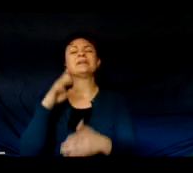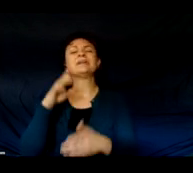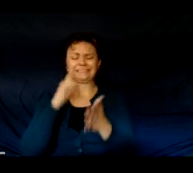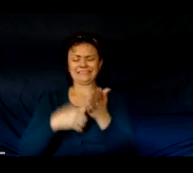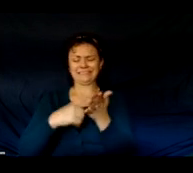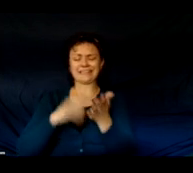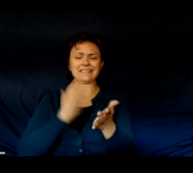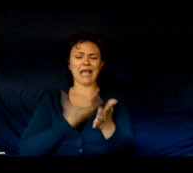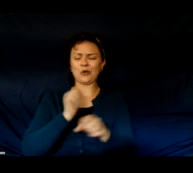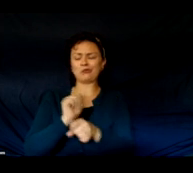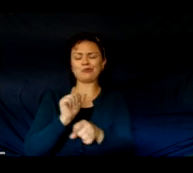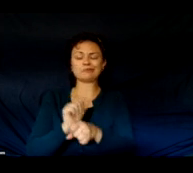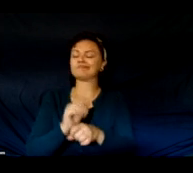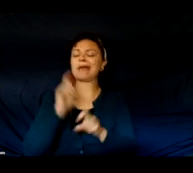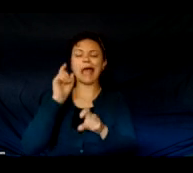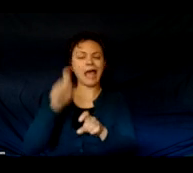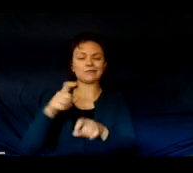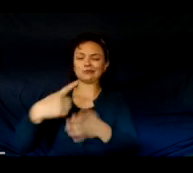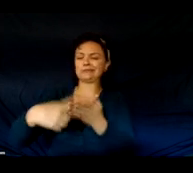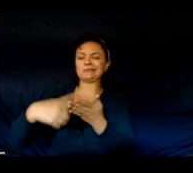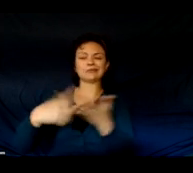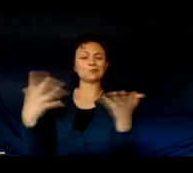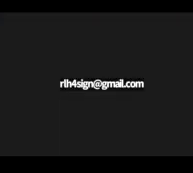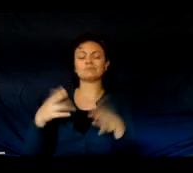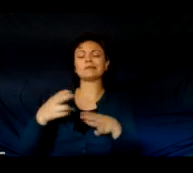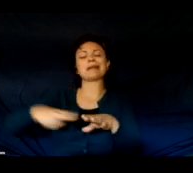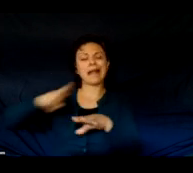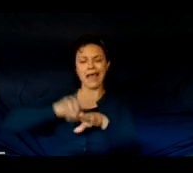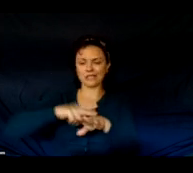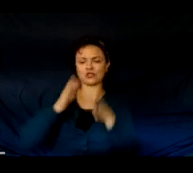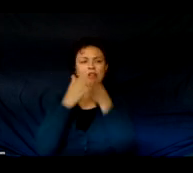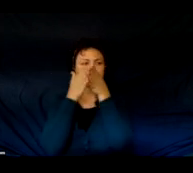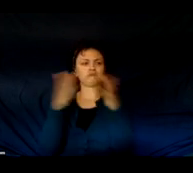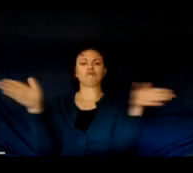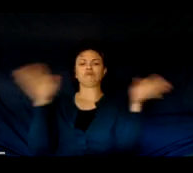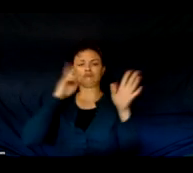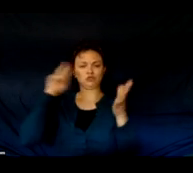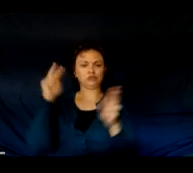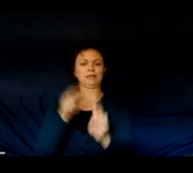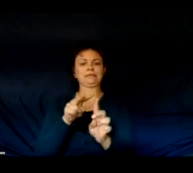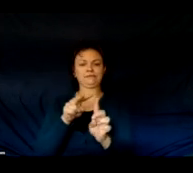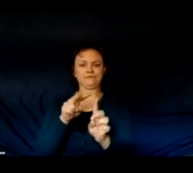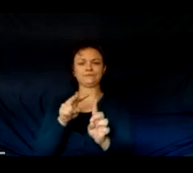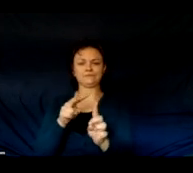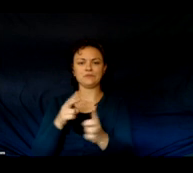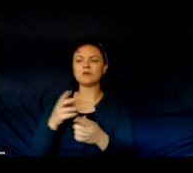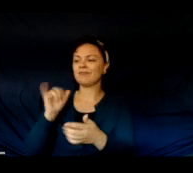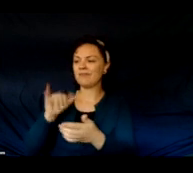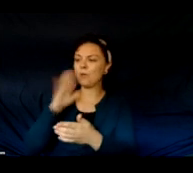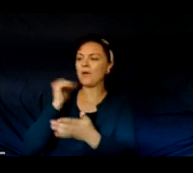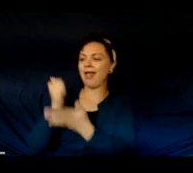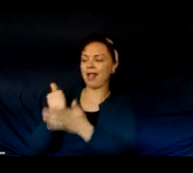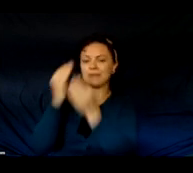the national perspectives of persons with disabilities who helps to inform all levels of our work.